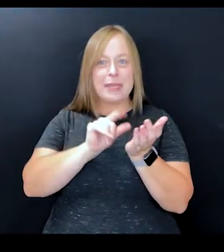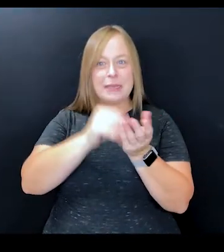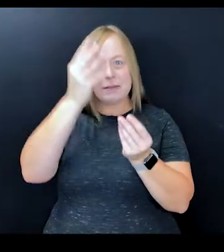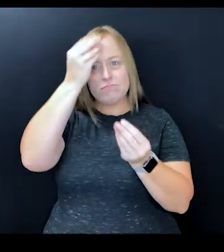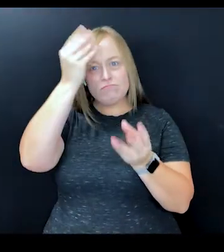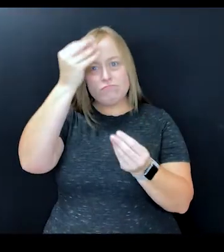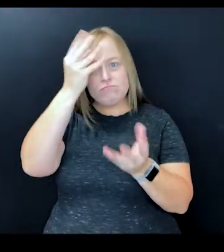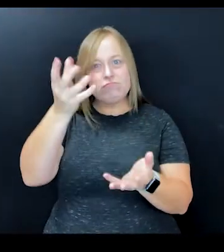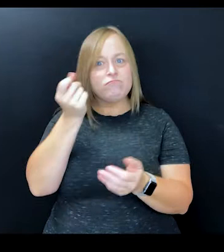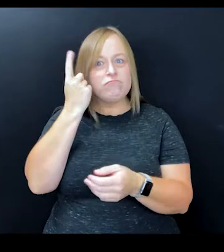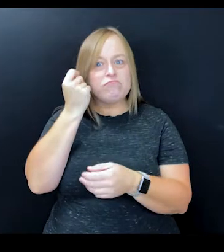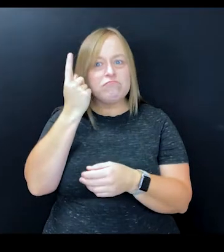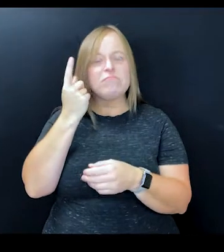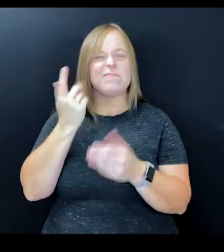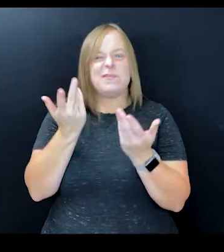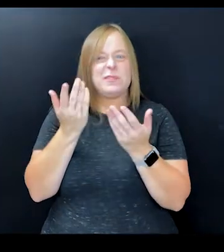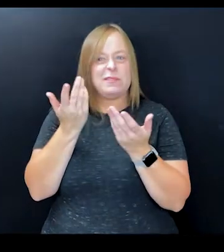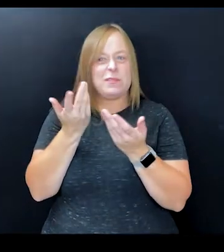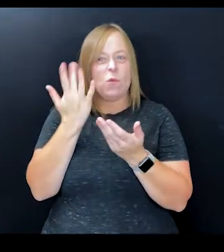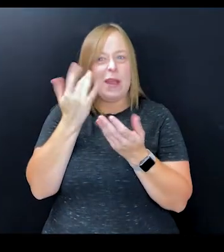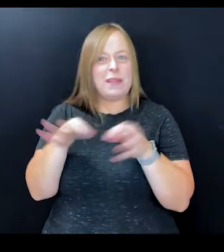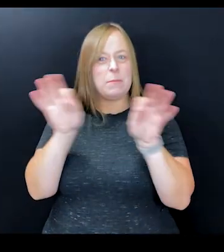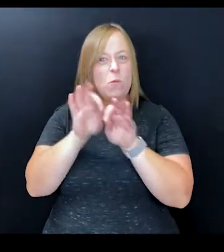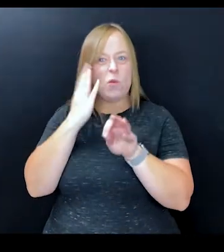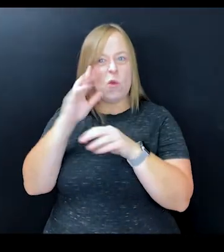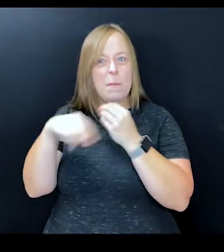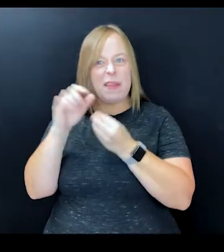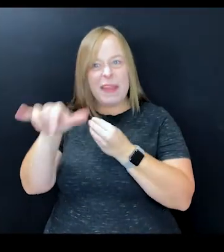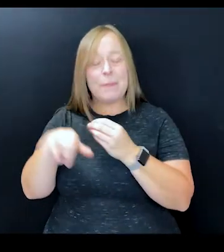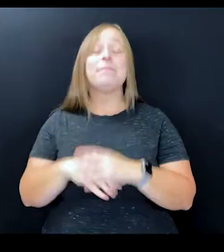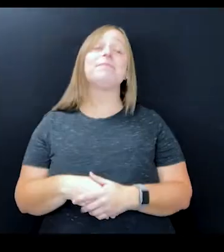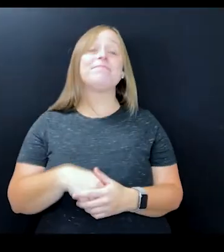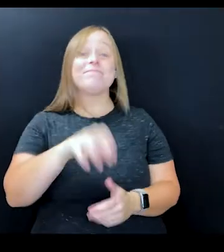and why it's so important for voters to be informed. [Helen] Yeah.